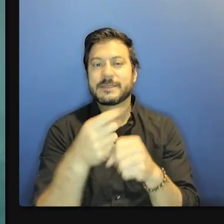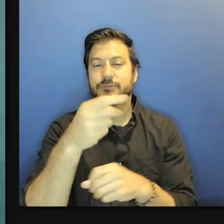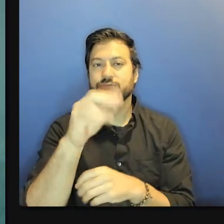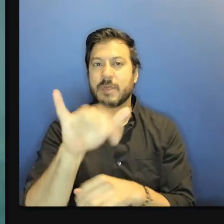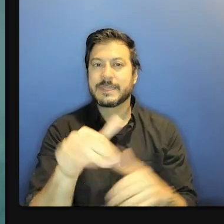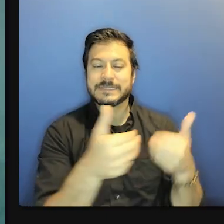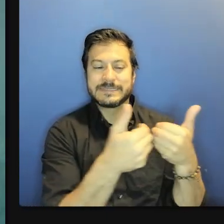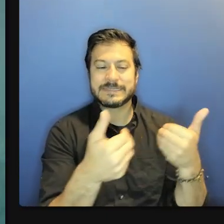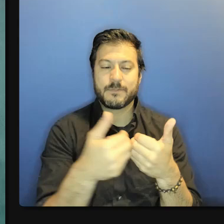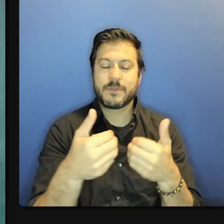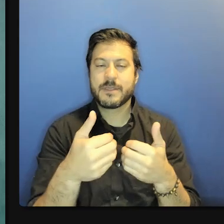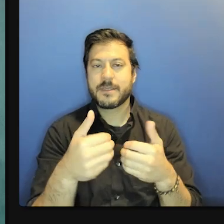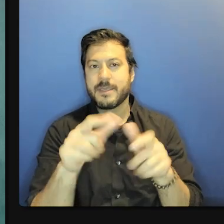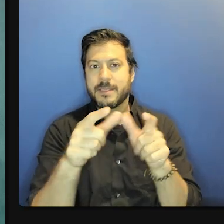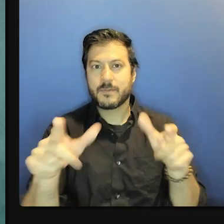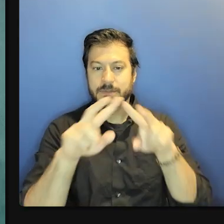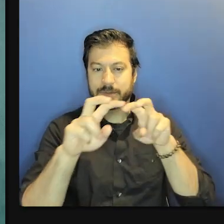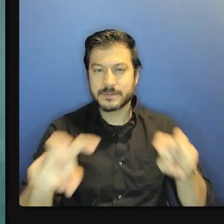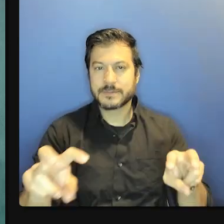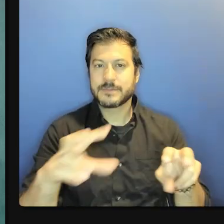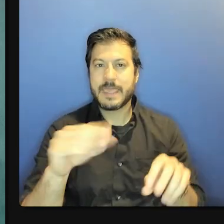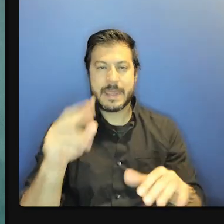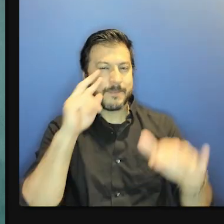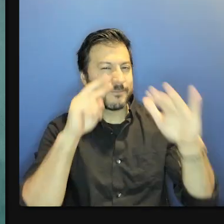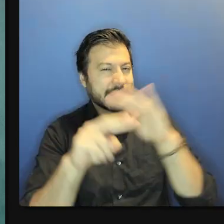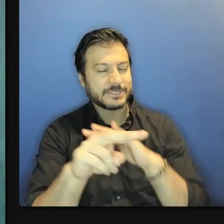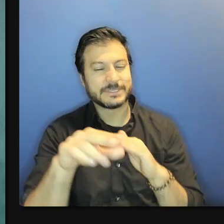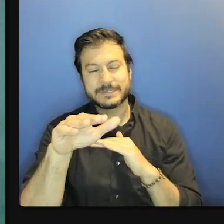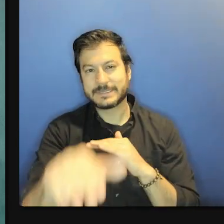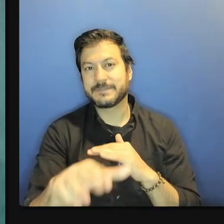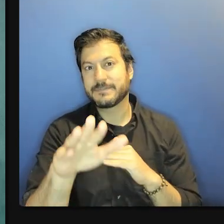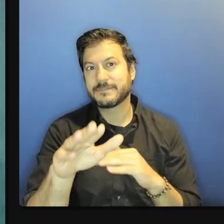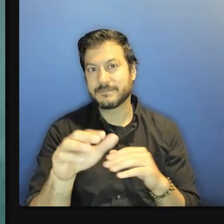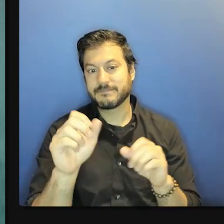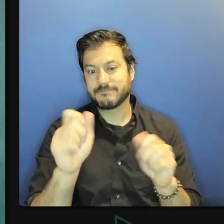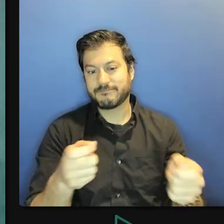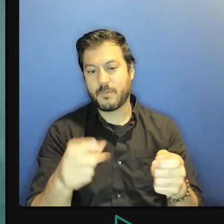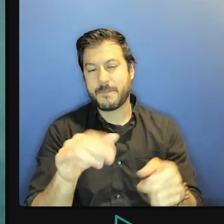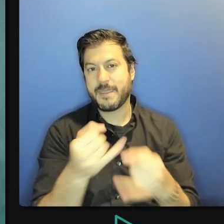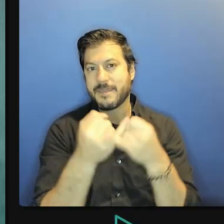into separate linguistic analysis and acoustic prediction steps that are governed by independent models.